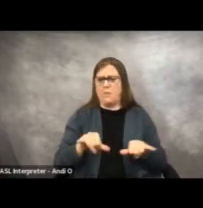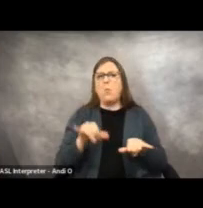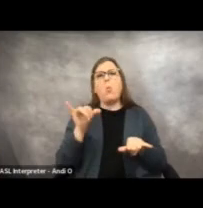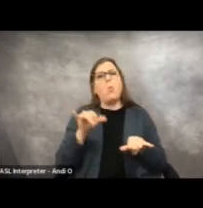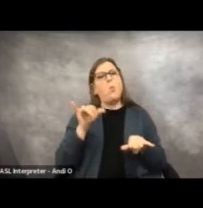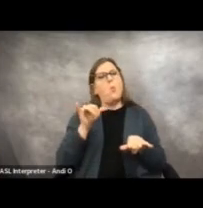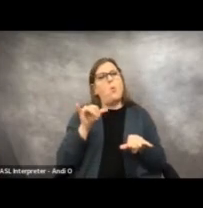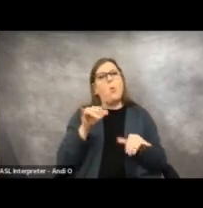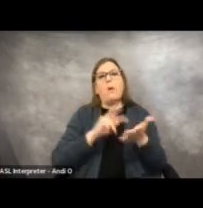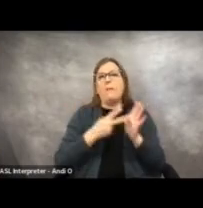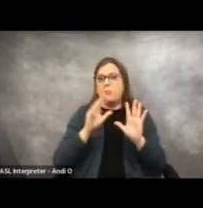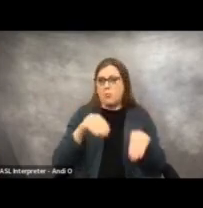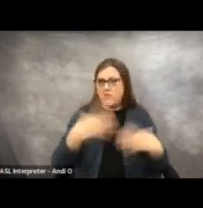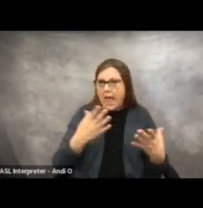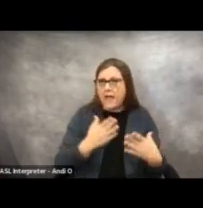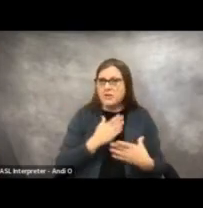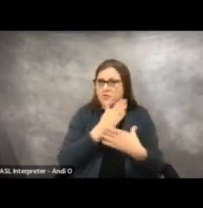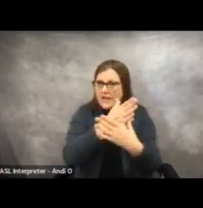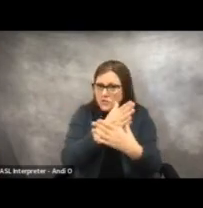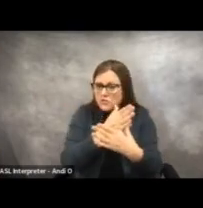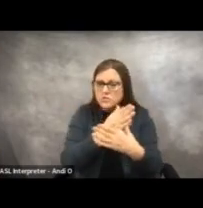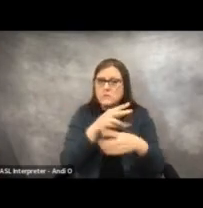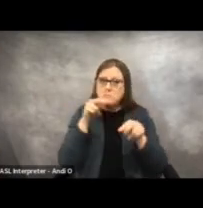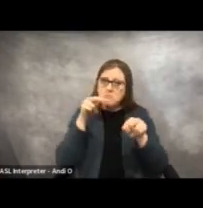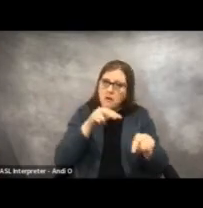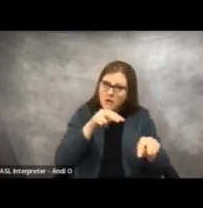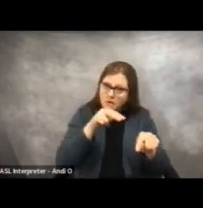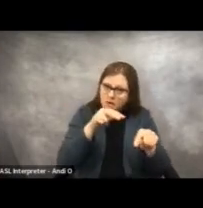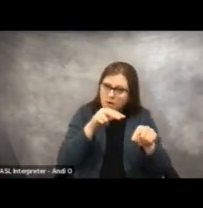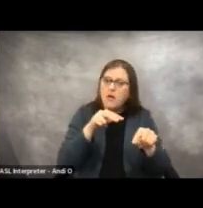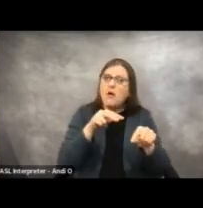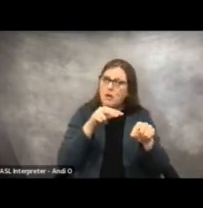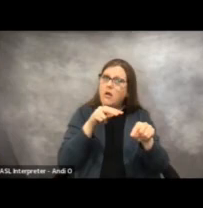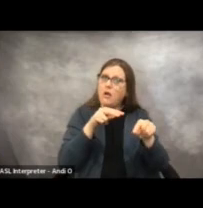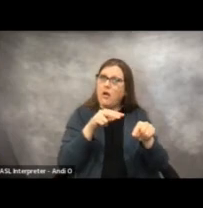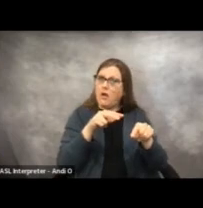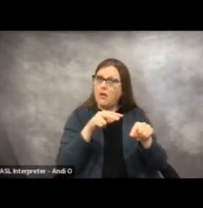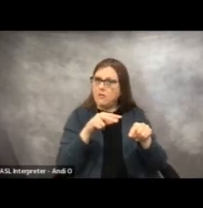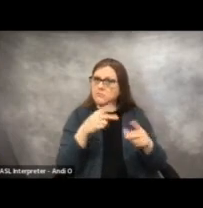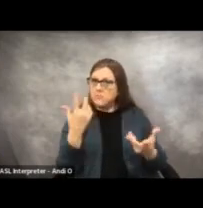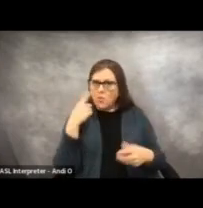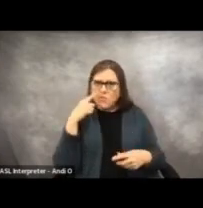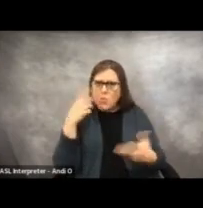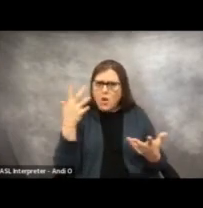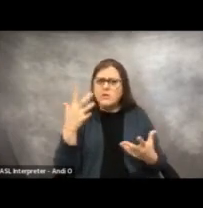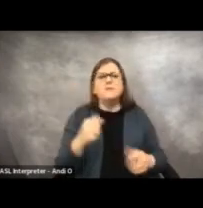intervention and lifelong monitoring to prevent undue stress and struggle, as well as